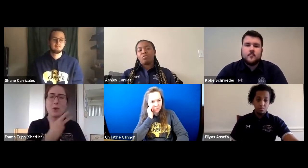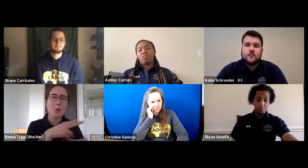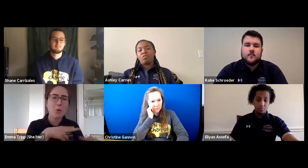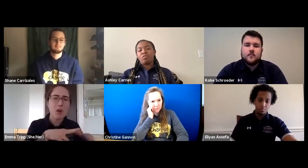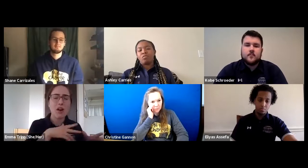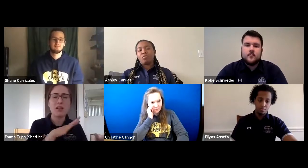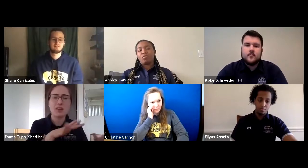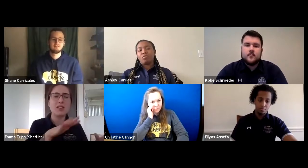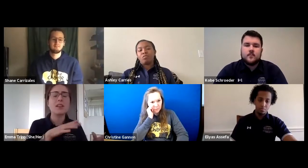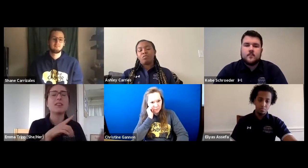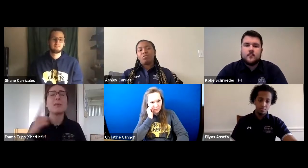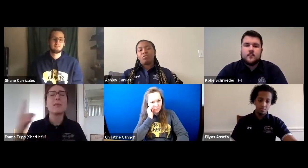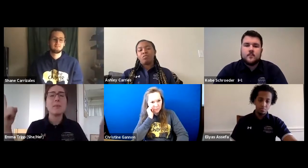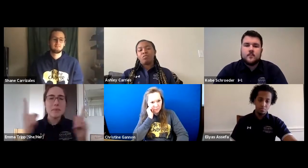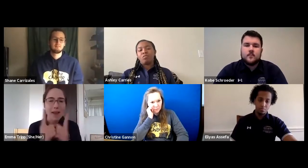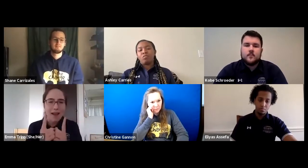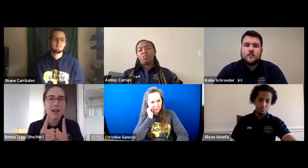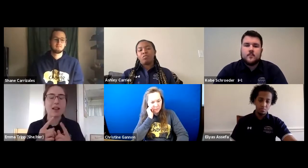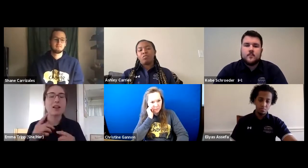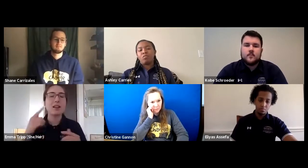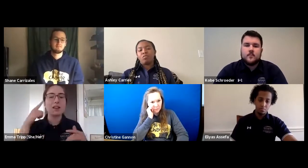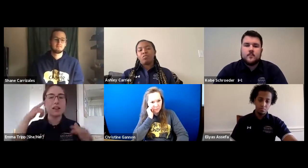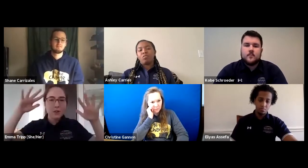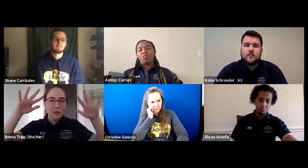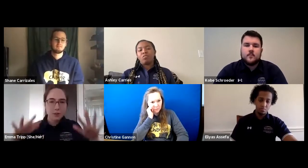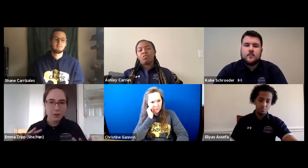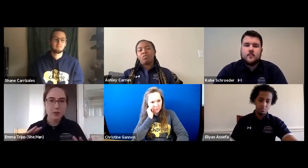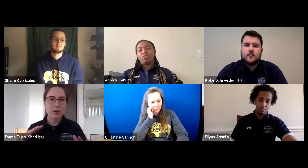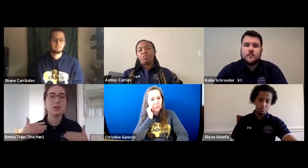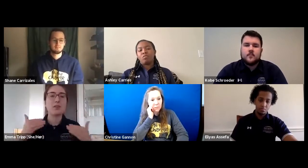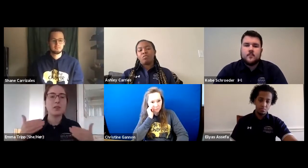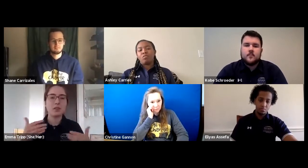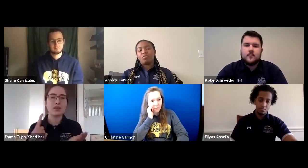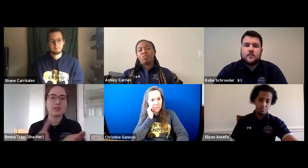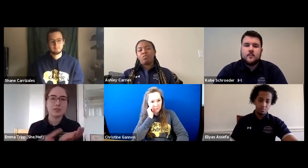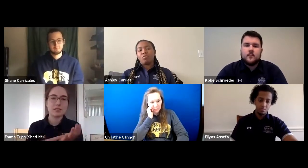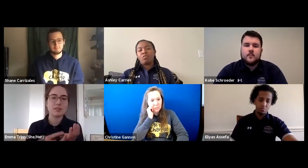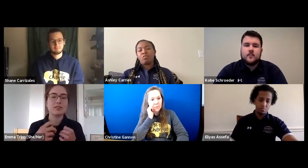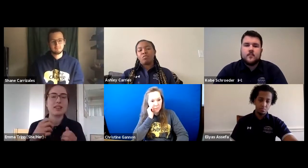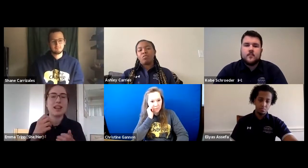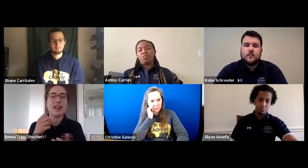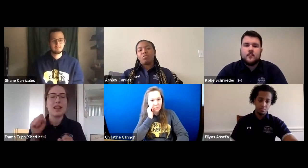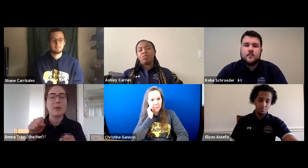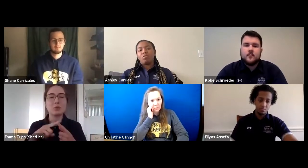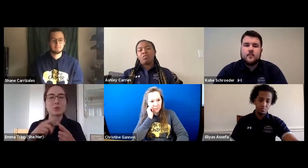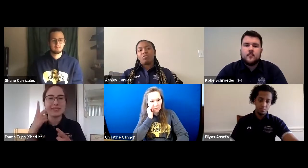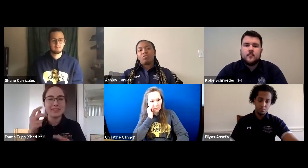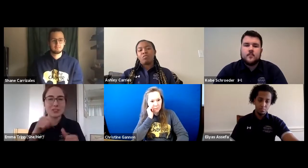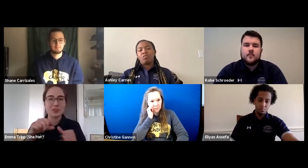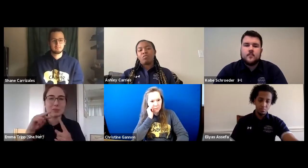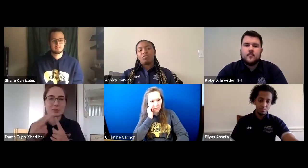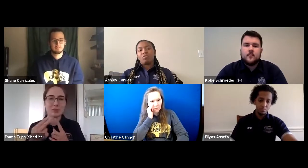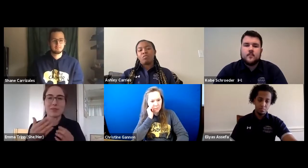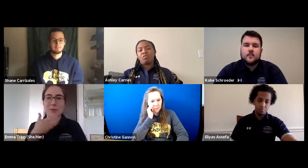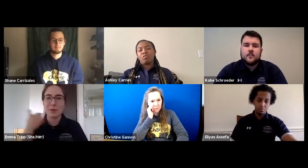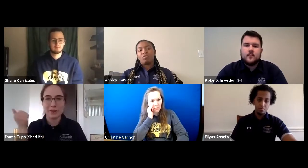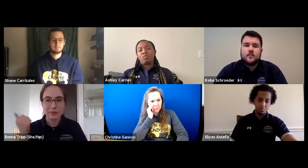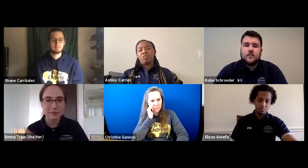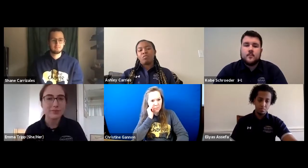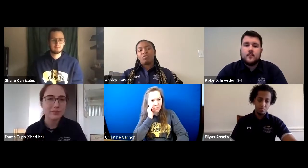I need to go on a walk." And then come back later when you feel calmer and talk at that time. Then you can see each other‘s perspectives better.